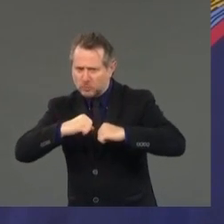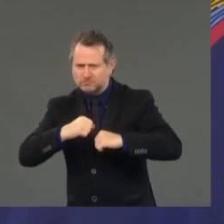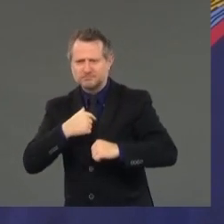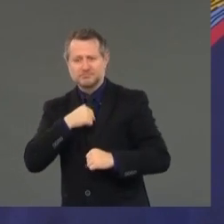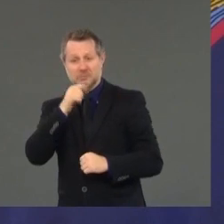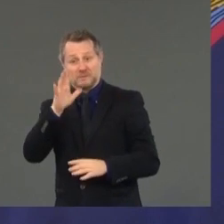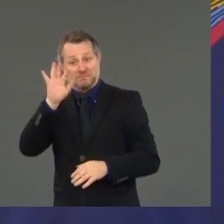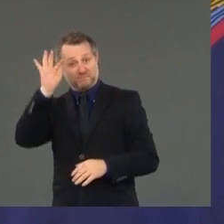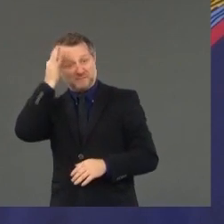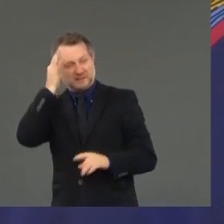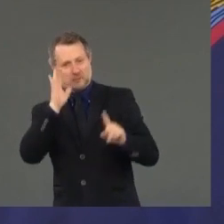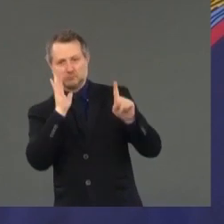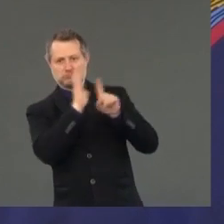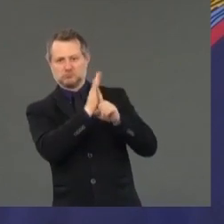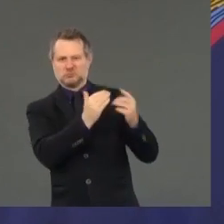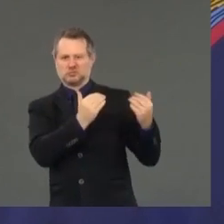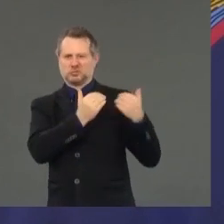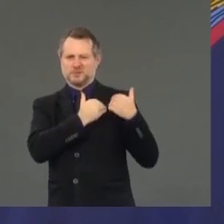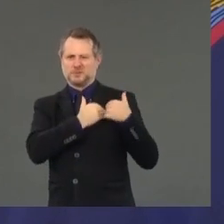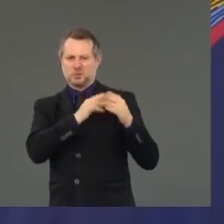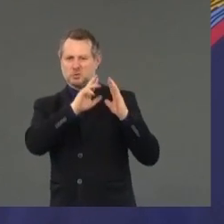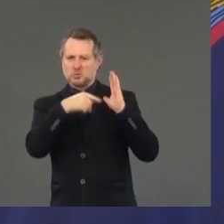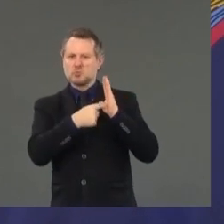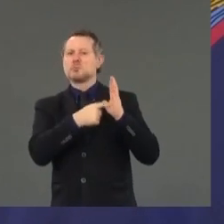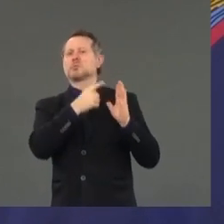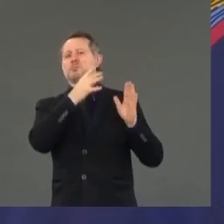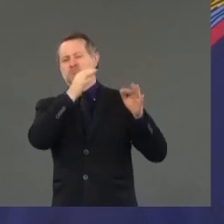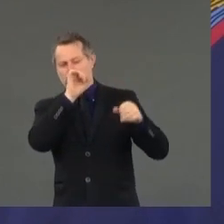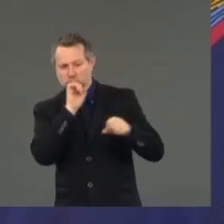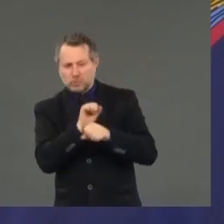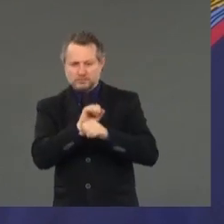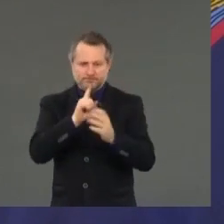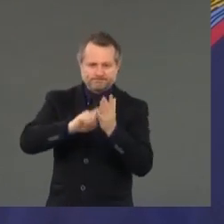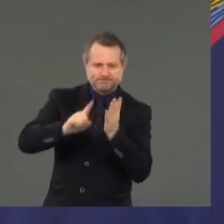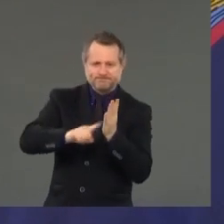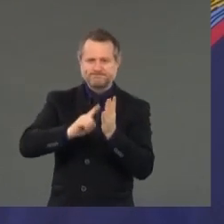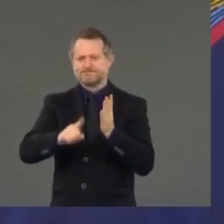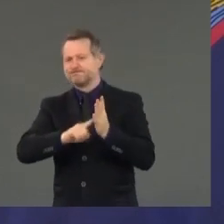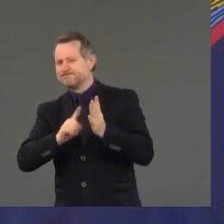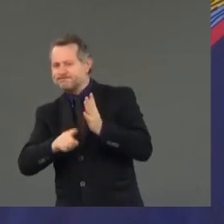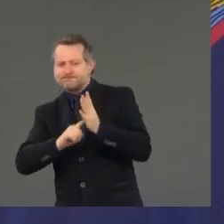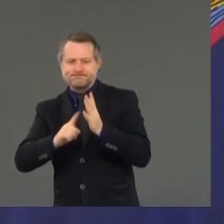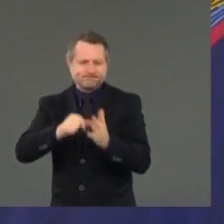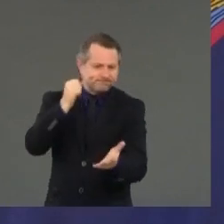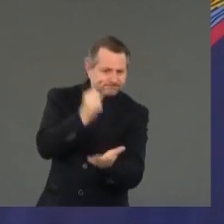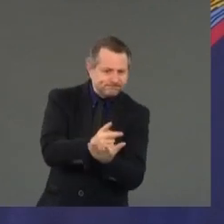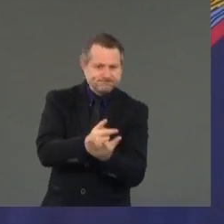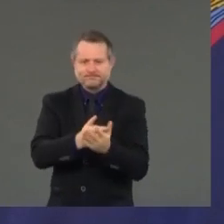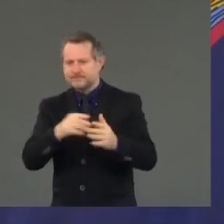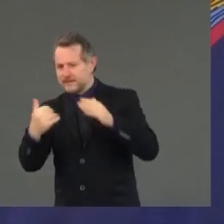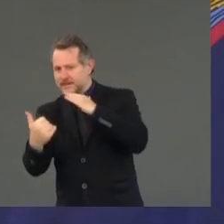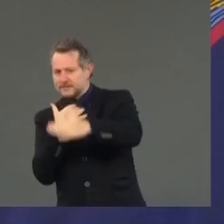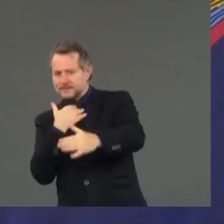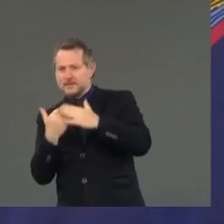THAT IS BASICALLY A FEDERAL OBLIGATION AND FEDERAL DUTY AND A FEDERAL ROLE.